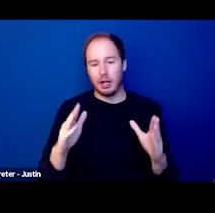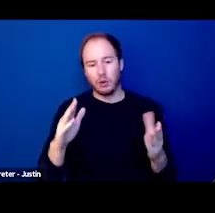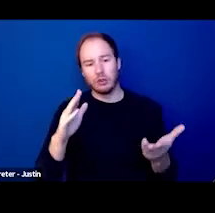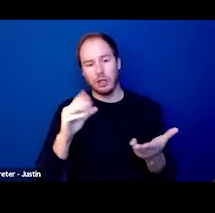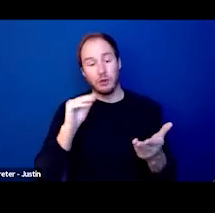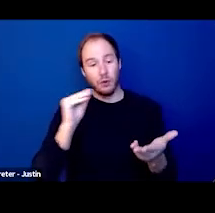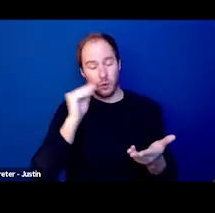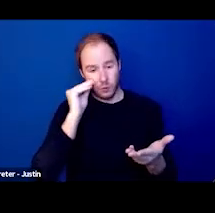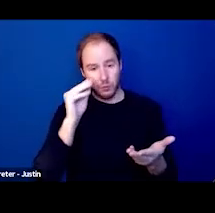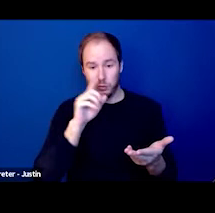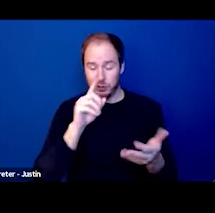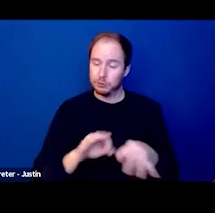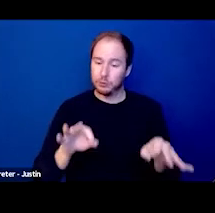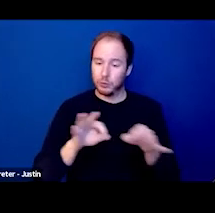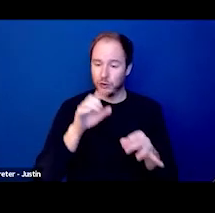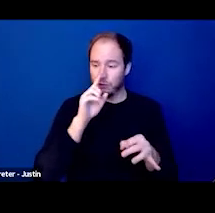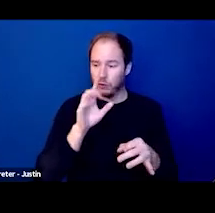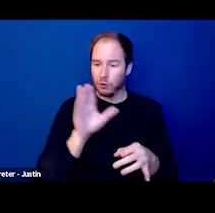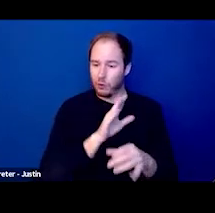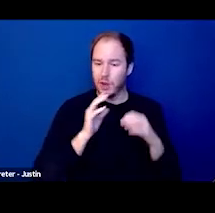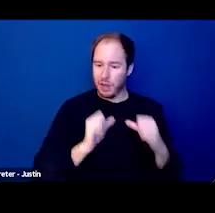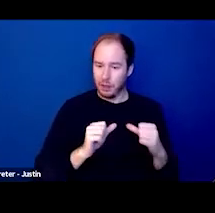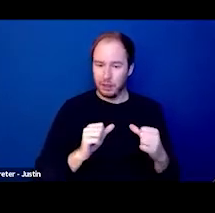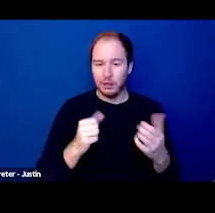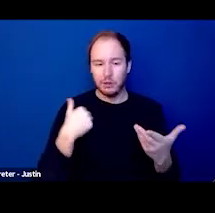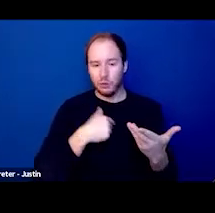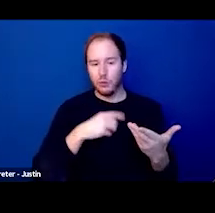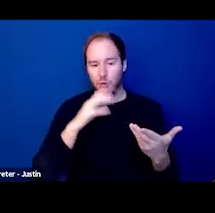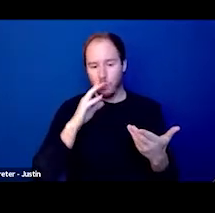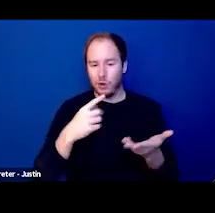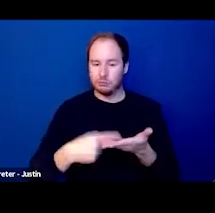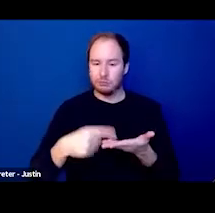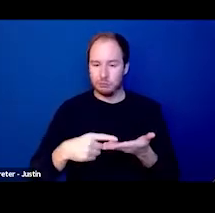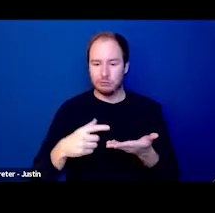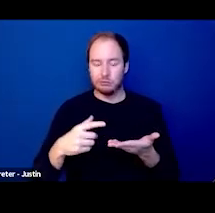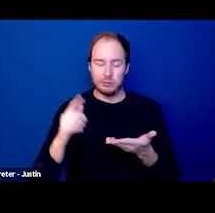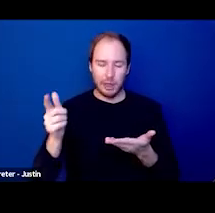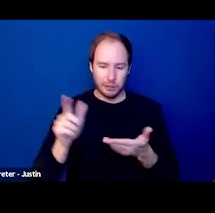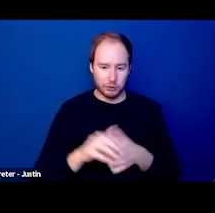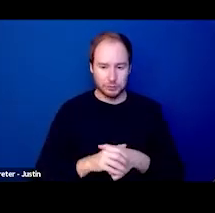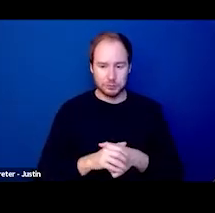it's a key determinant of health. So I'm gonna be talking a little bit about that. Next slide, please.